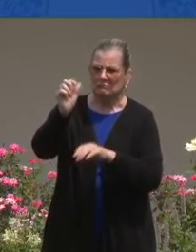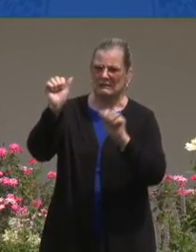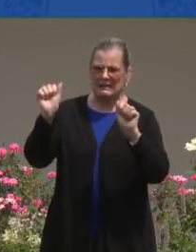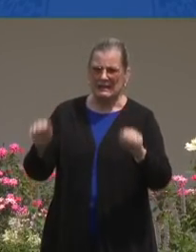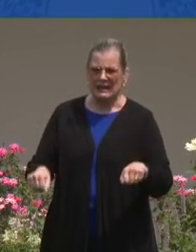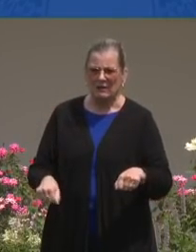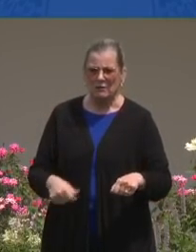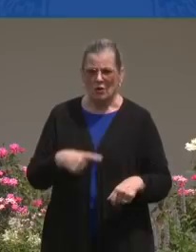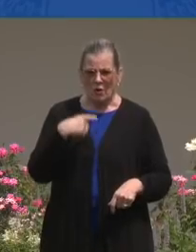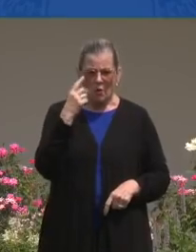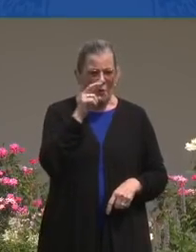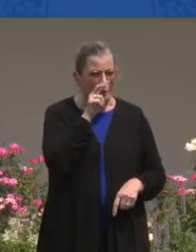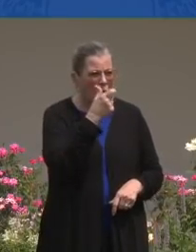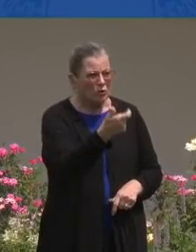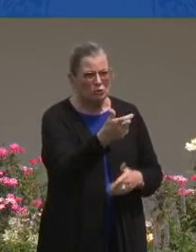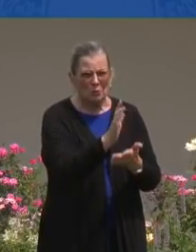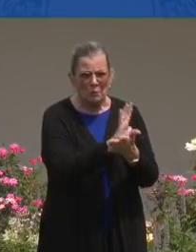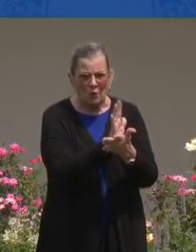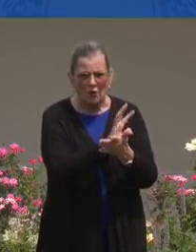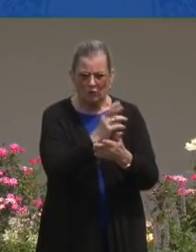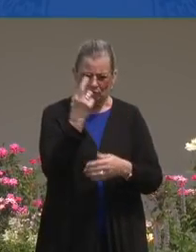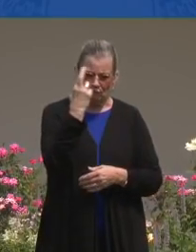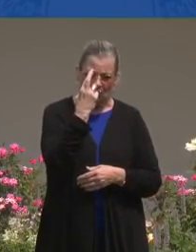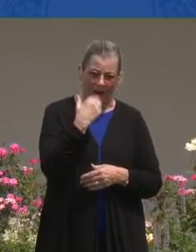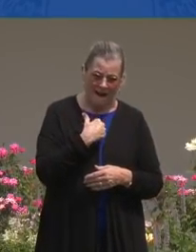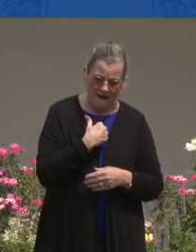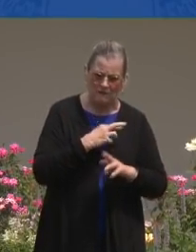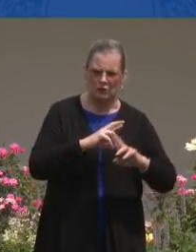when a student with a disability goes to school